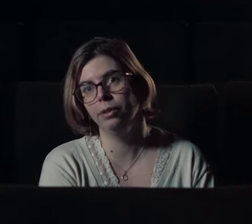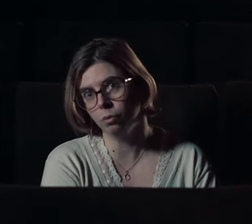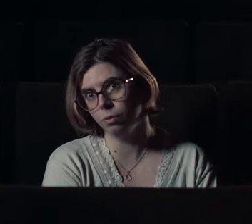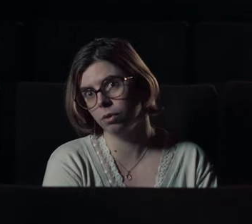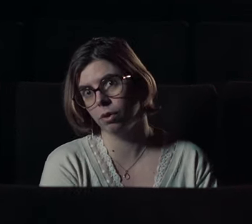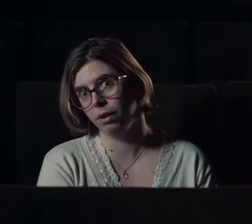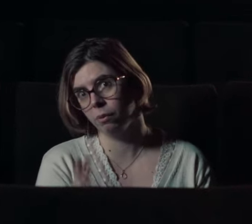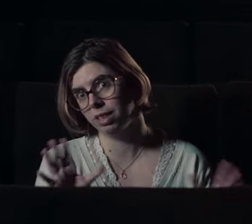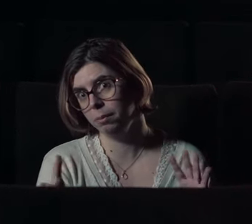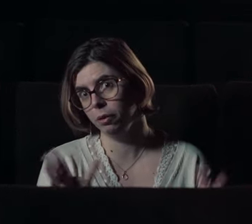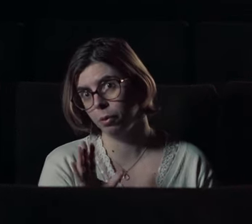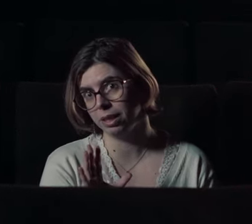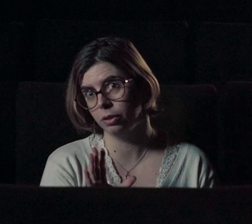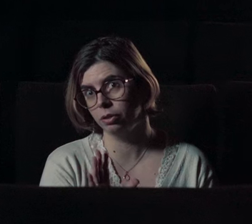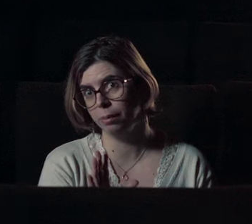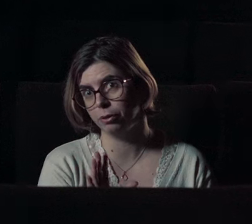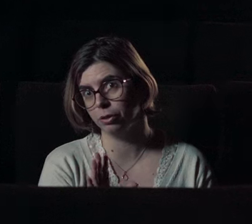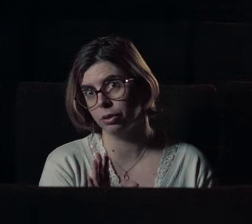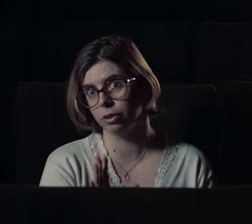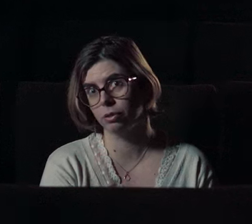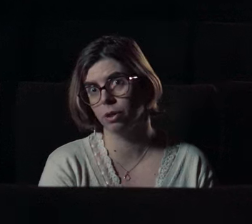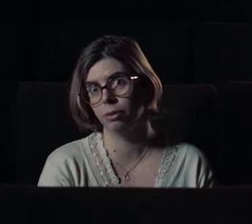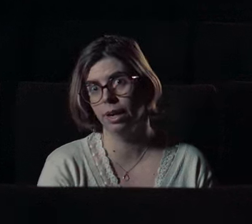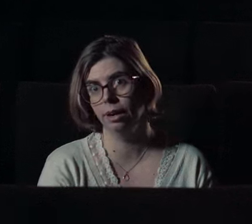including around 6 million deaf and hard of hearing people, so in the end,